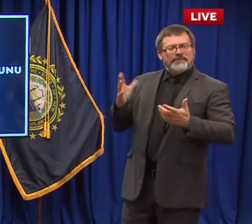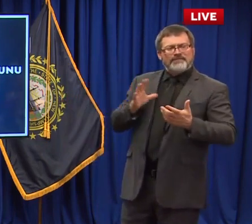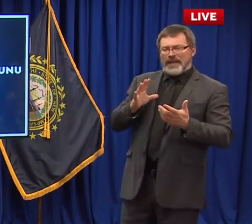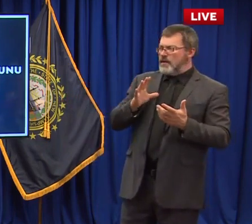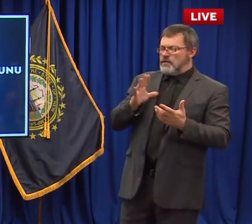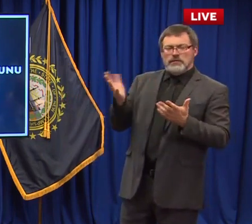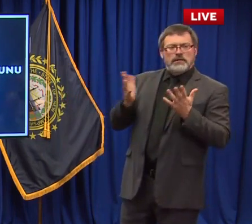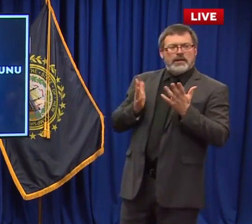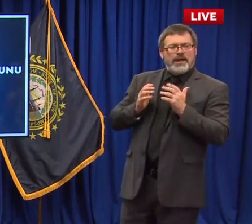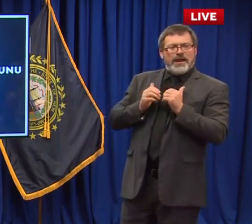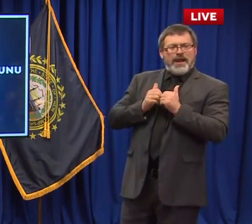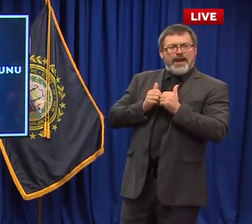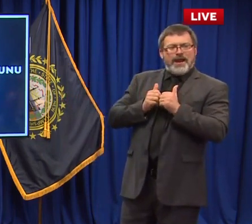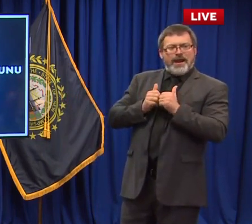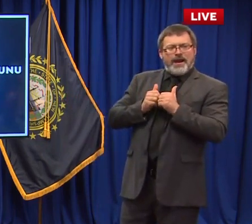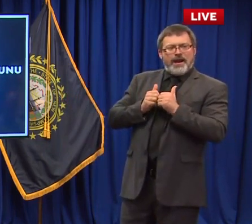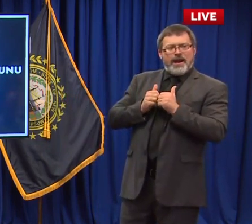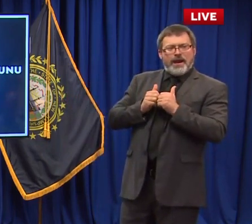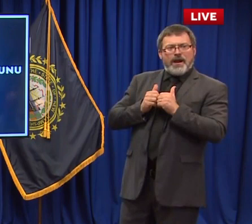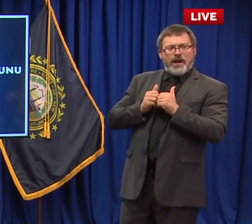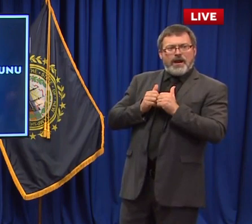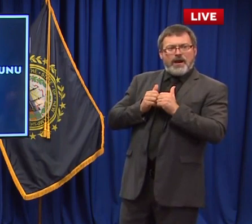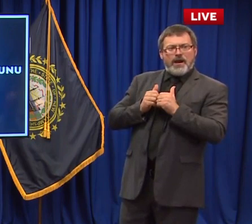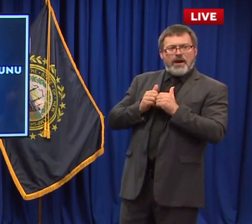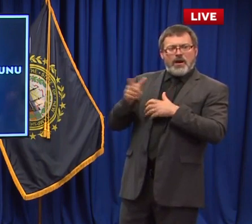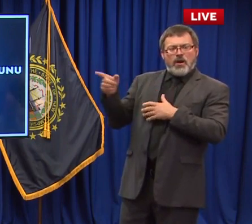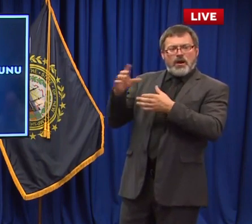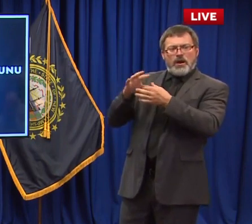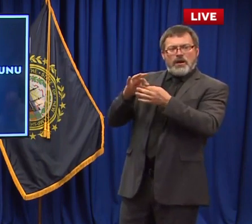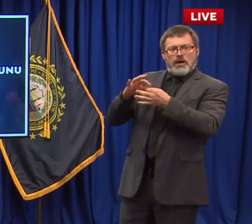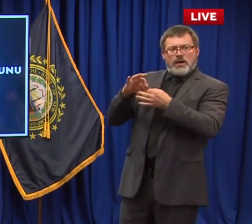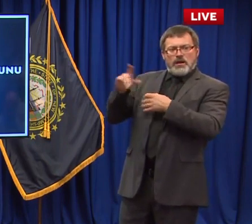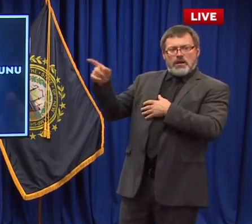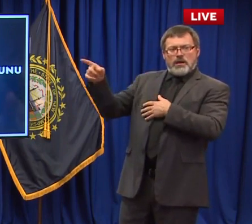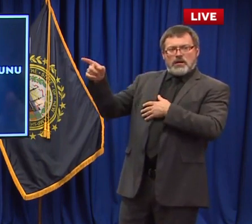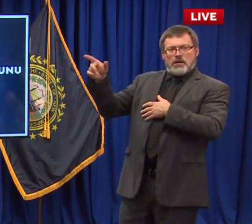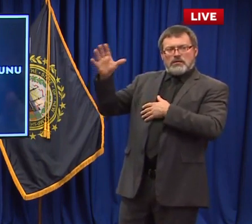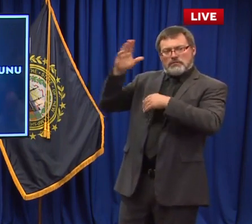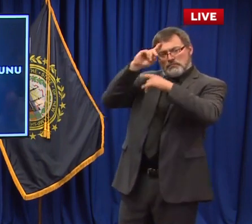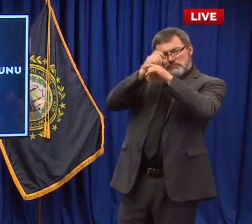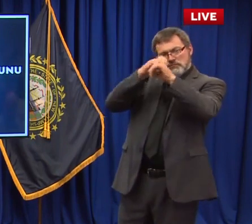HOW DOES THAT FORMER OPINION AGAINST THESE GATHERINGS?